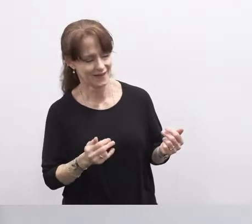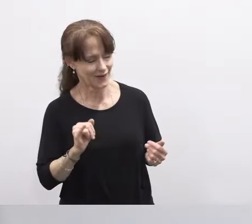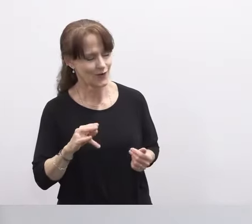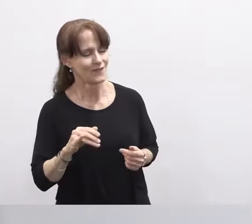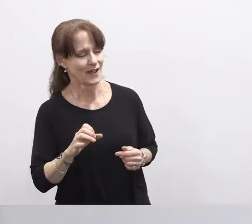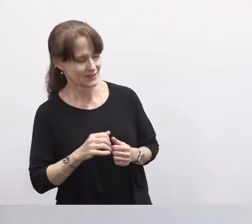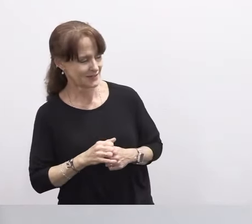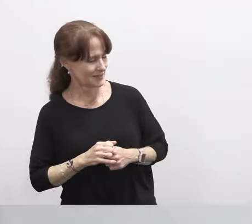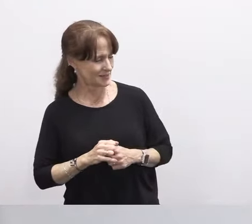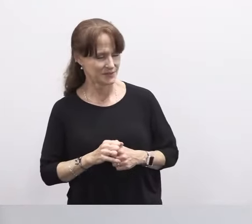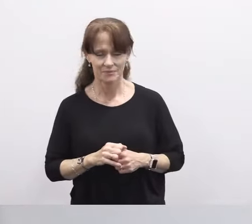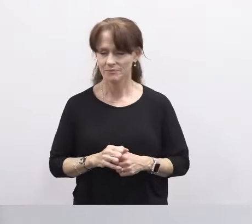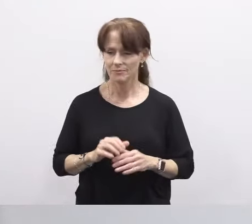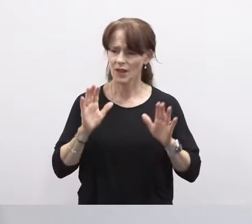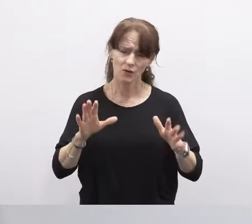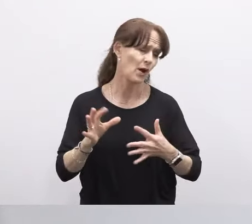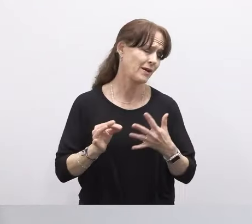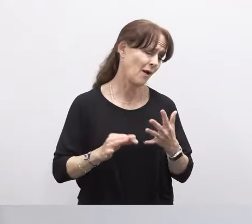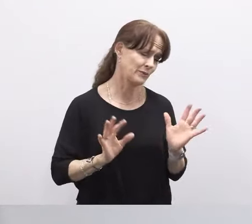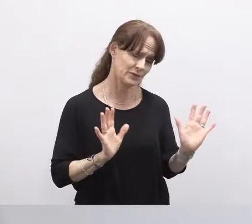Great, great option, great option for you.